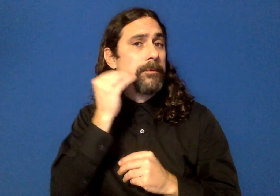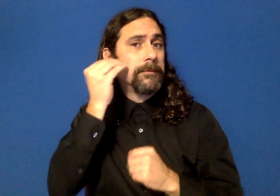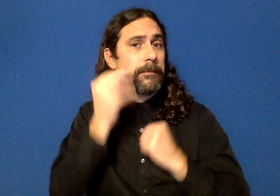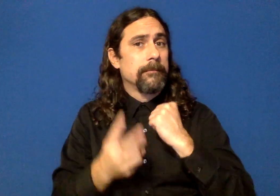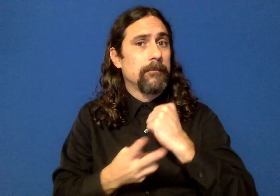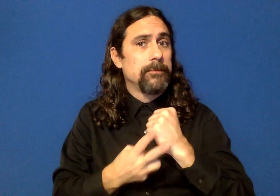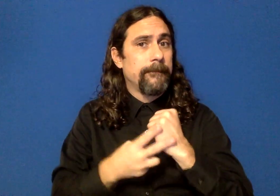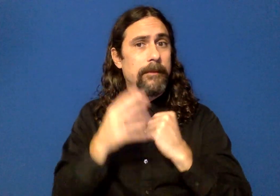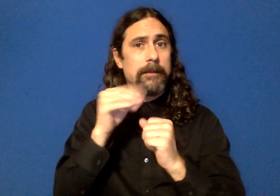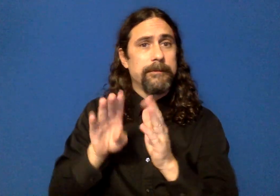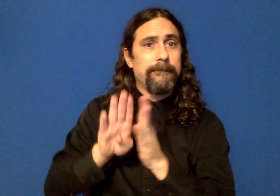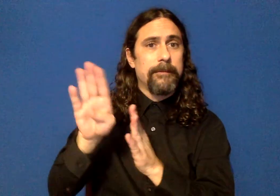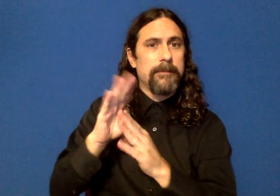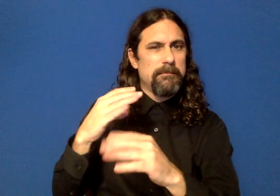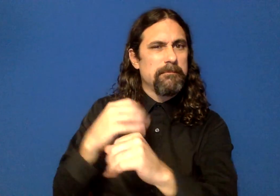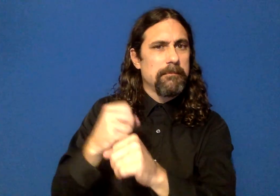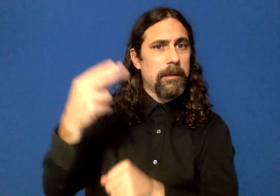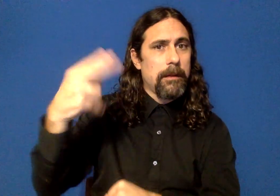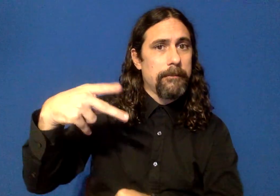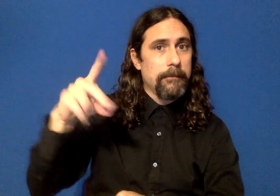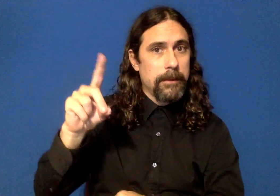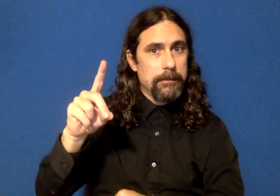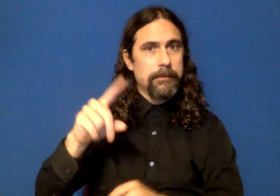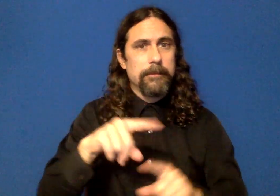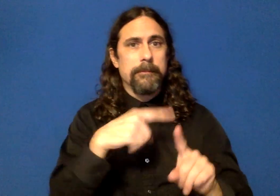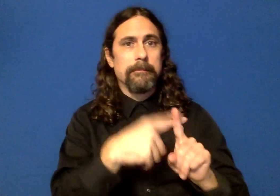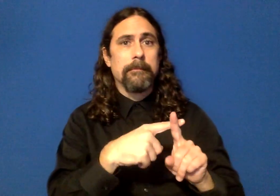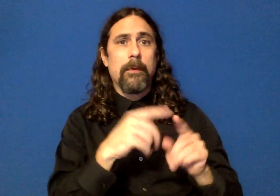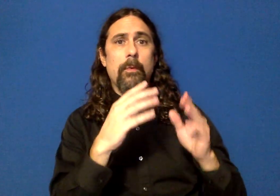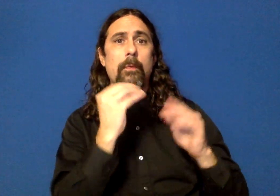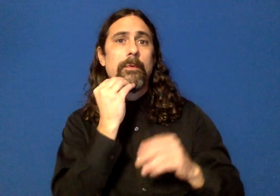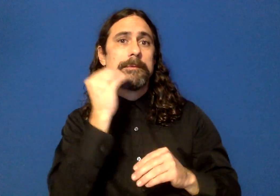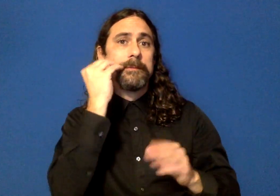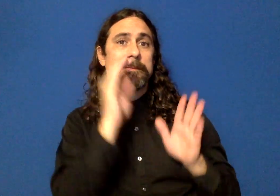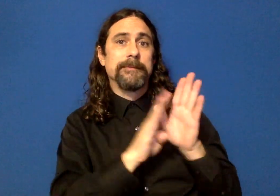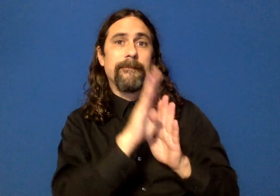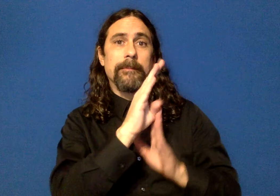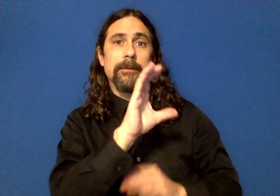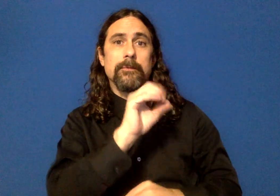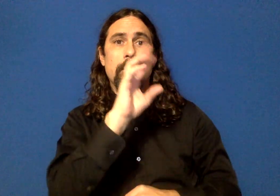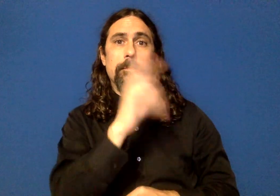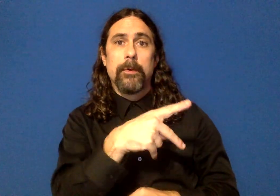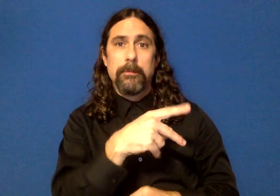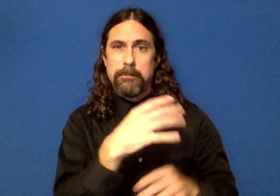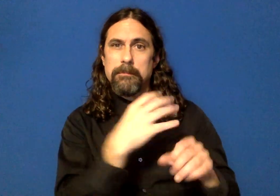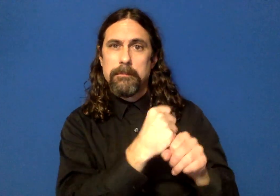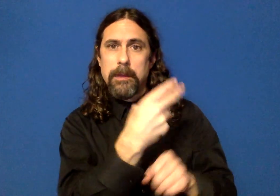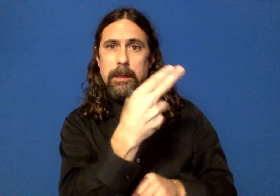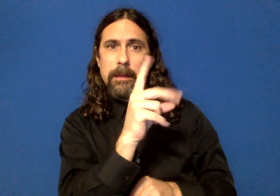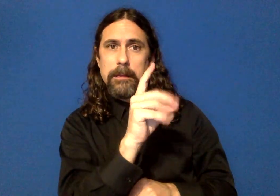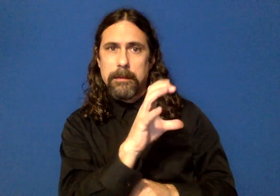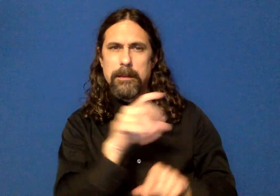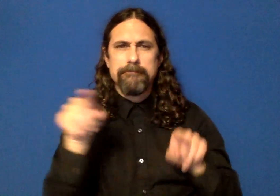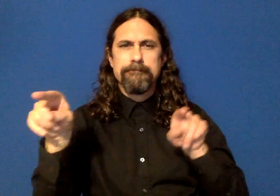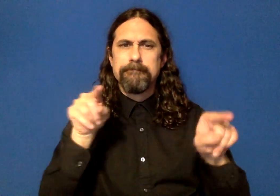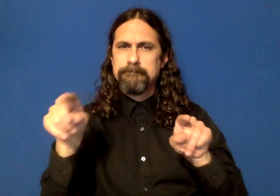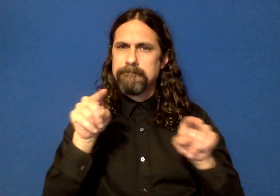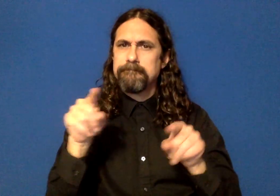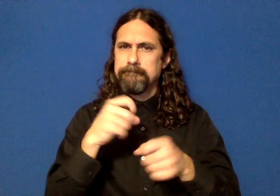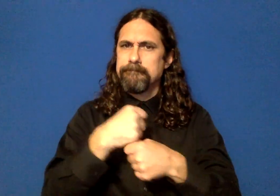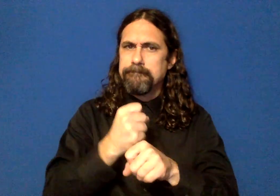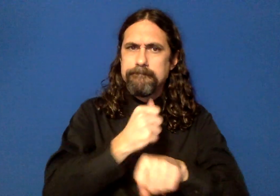Housing Development Corporation (HDC) create affordable housing opportunities for households